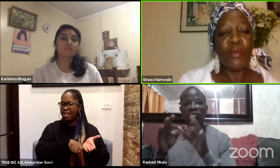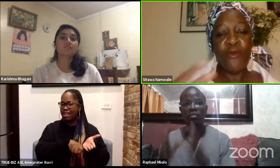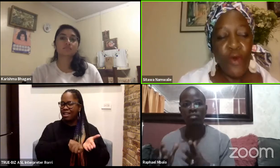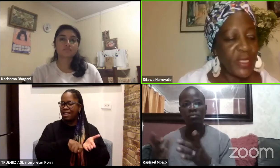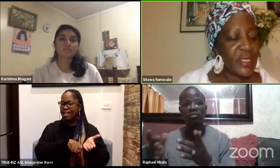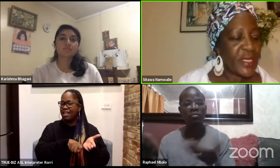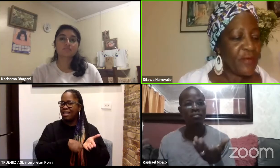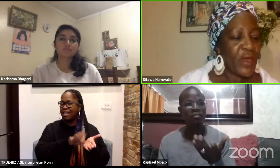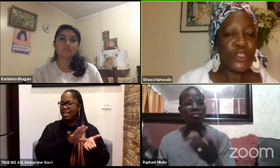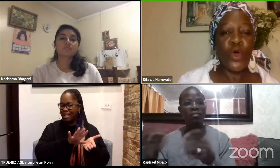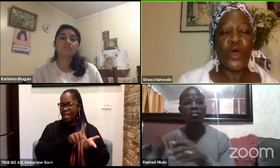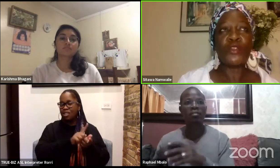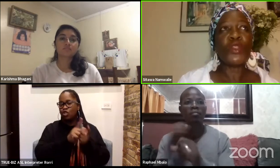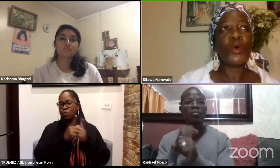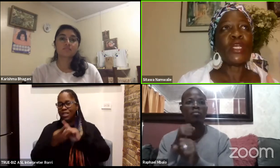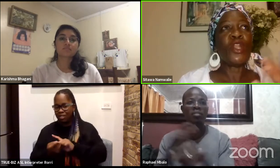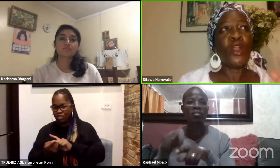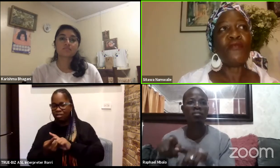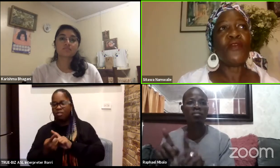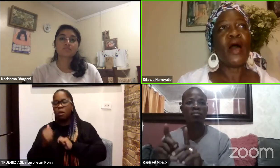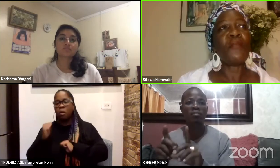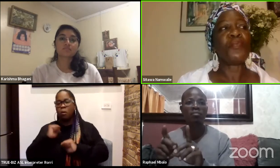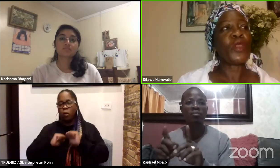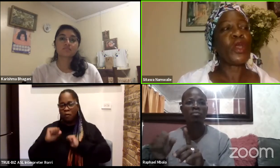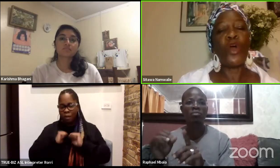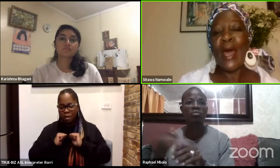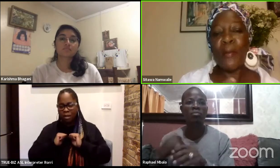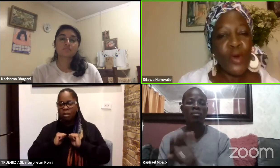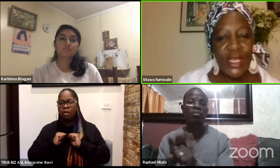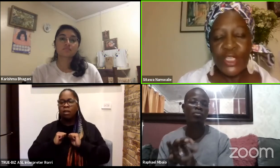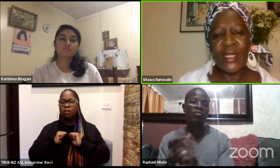in the performance itself. So there was a lot of collaboration,